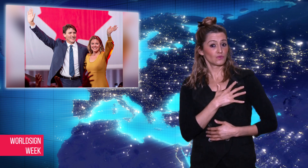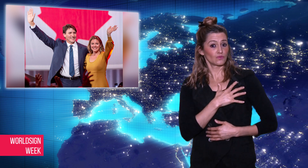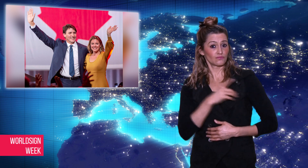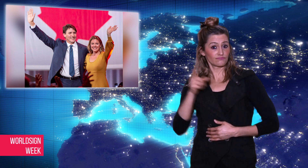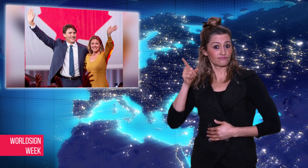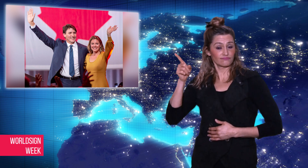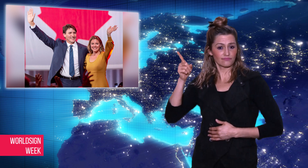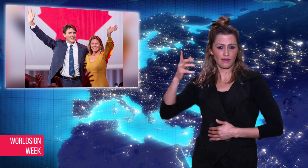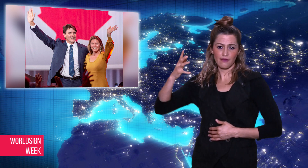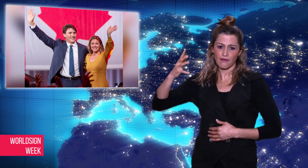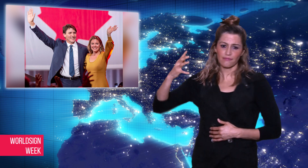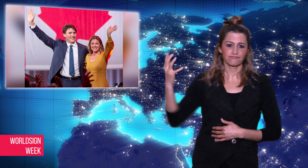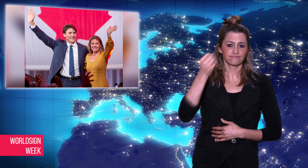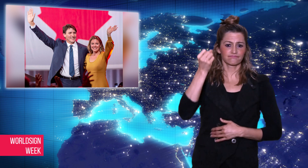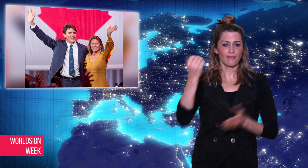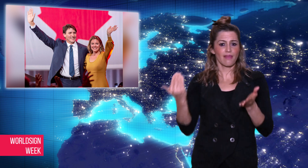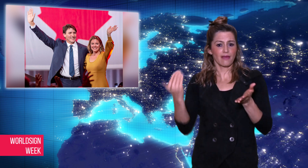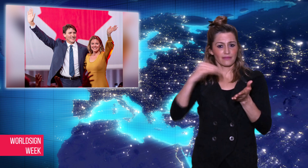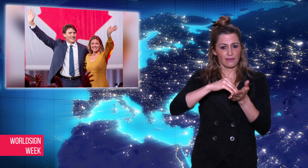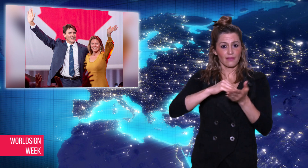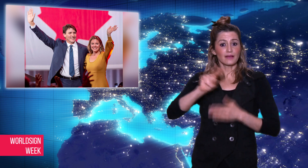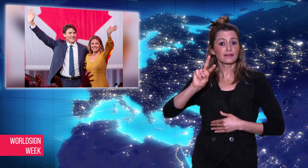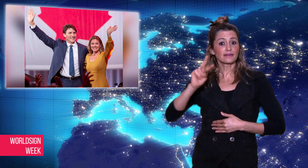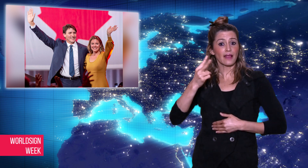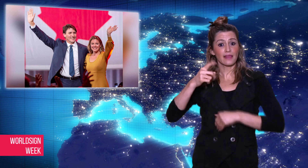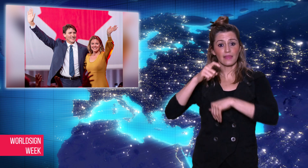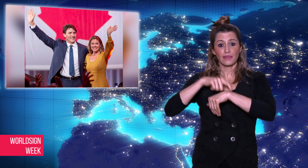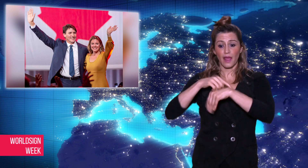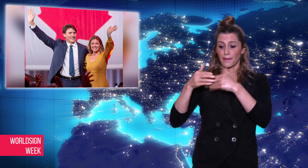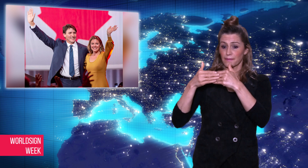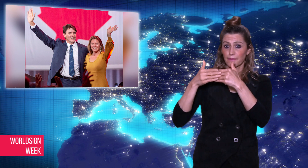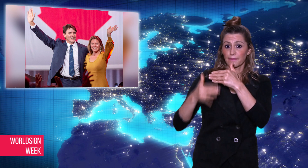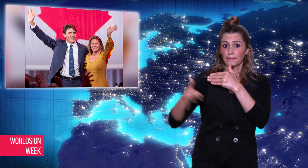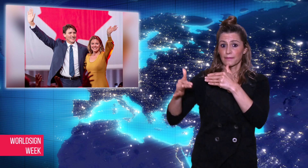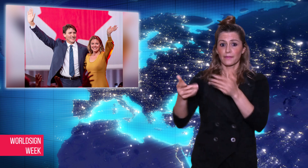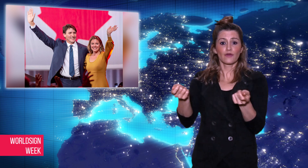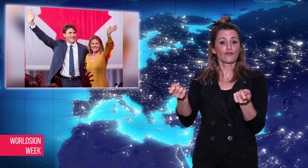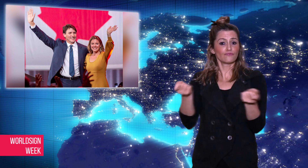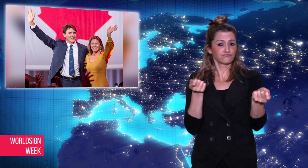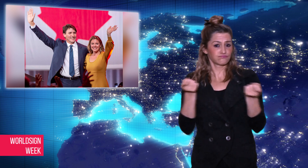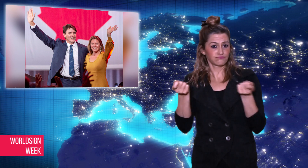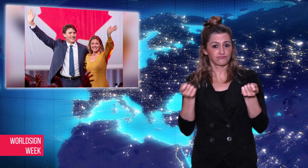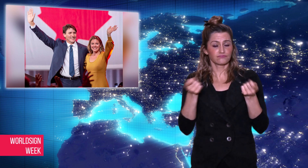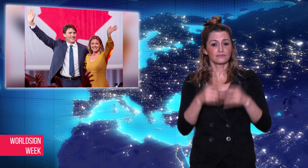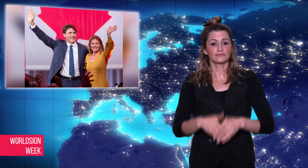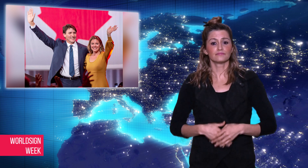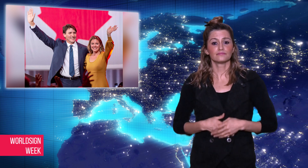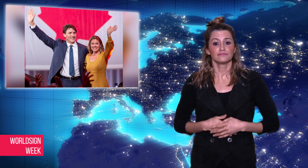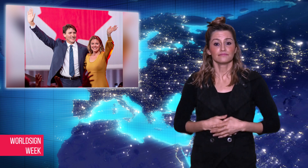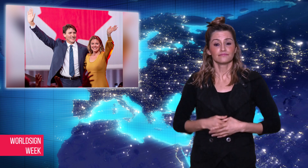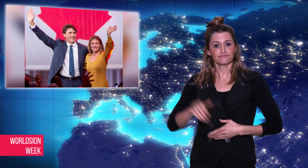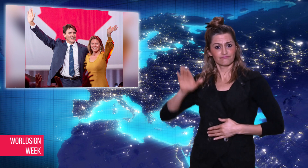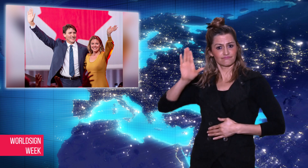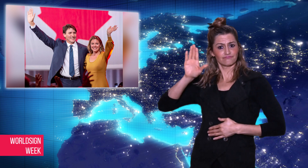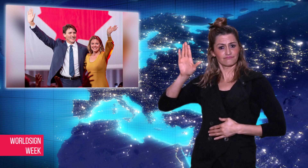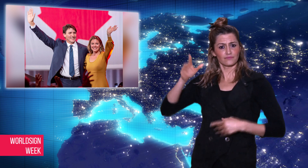reelection for the second term this week.